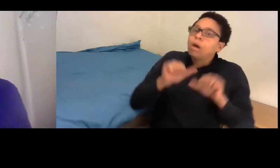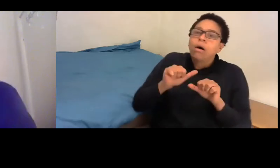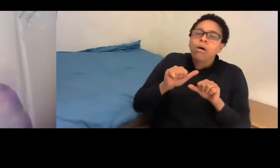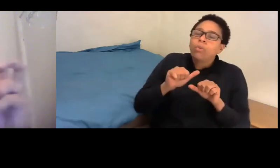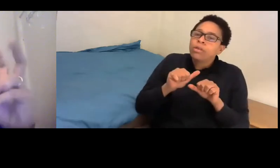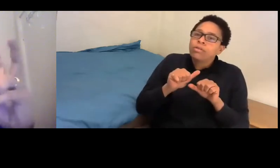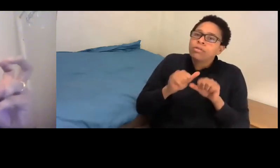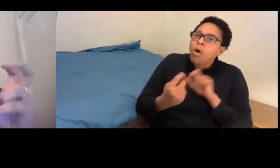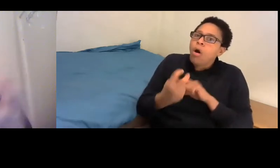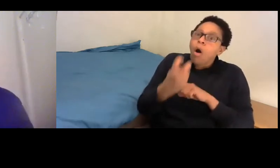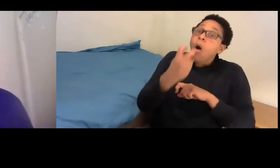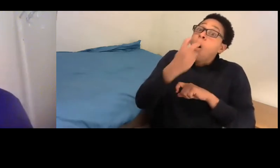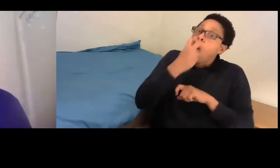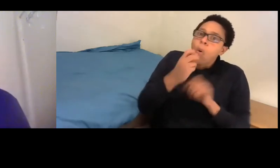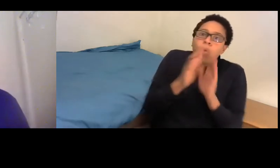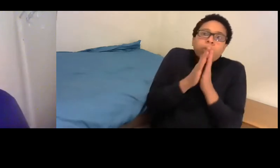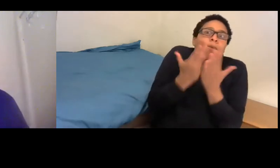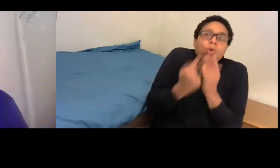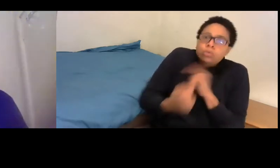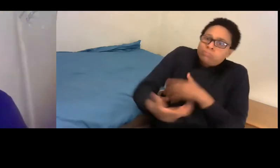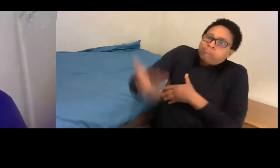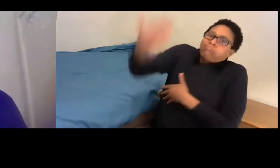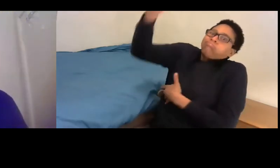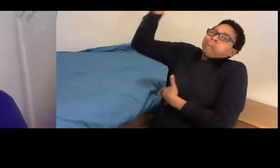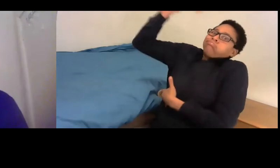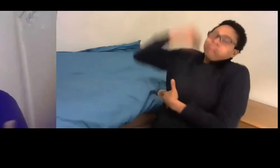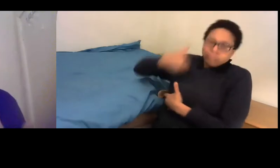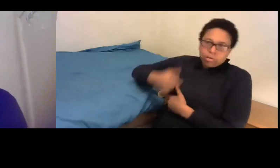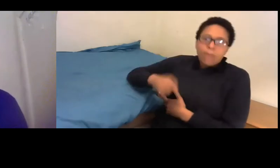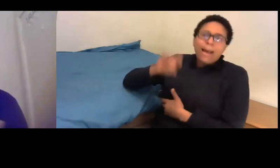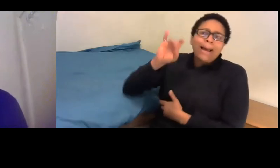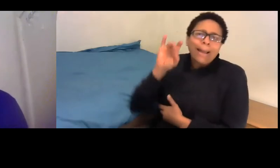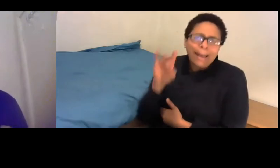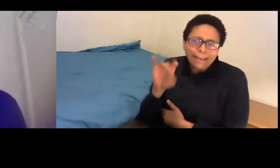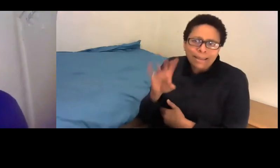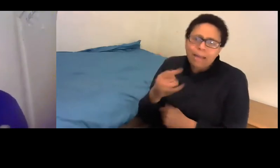what Islam says about sexuality and gender. What I want to do is